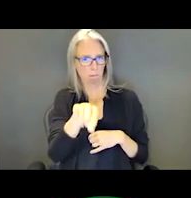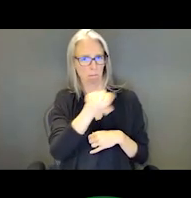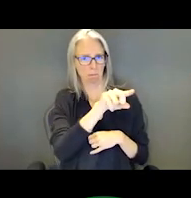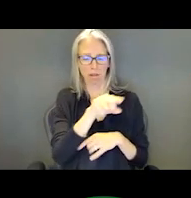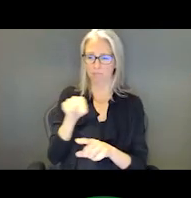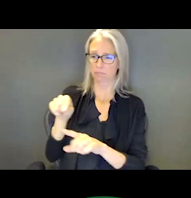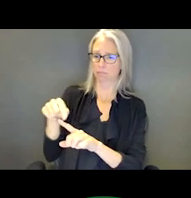important.